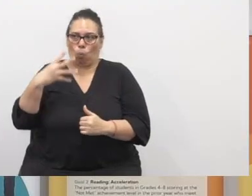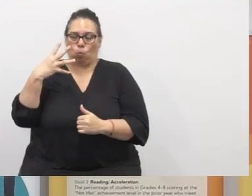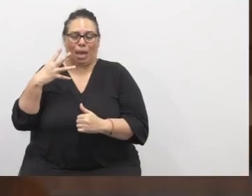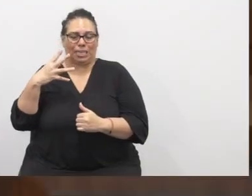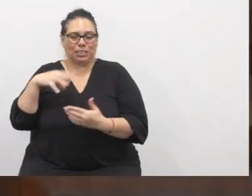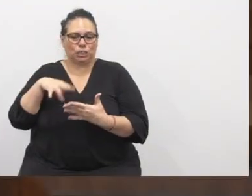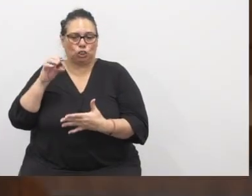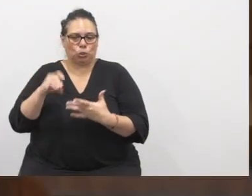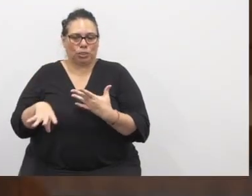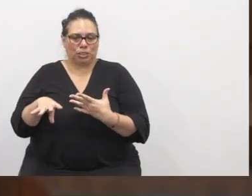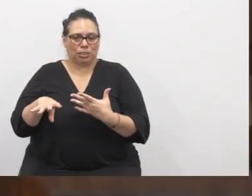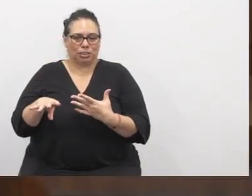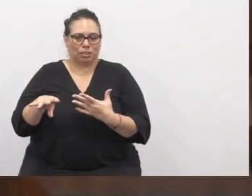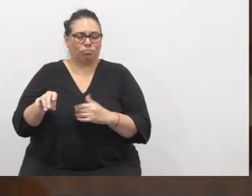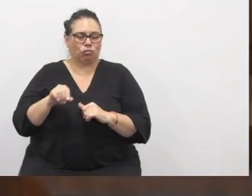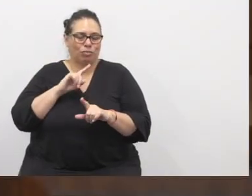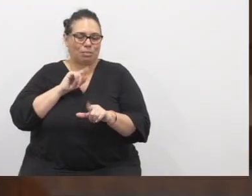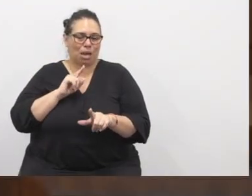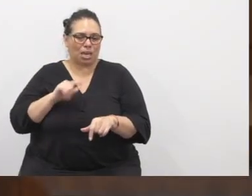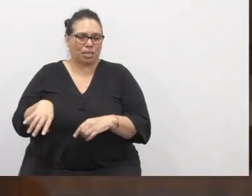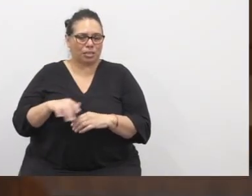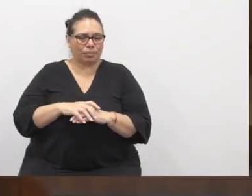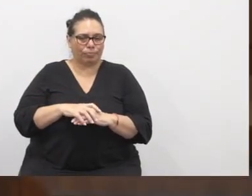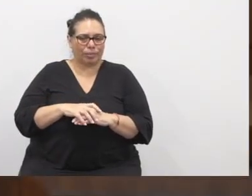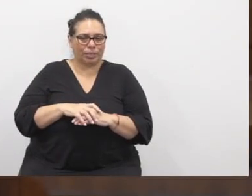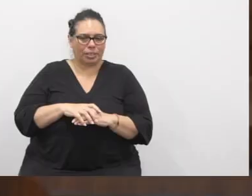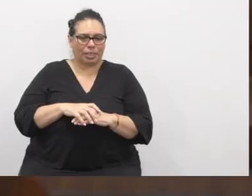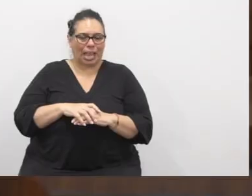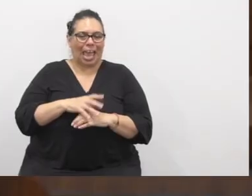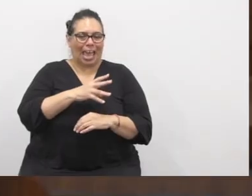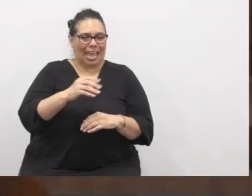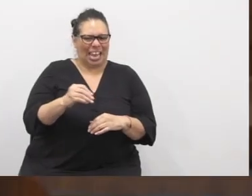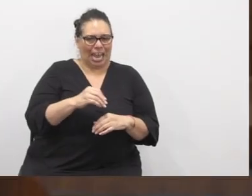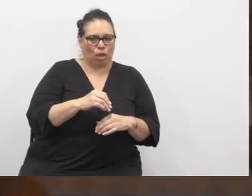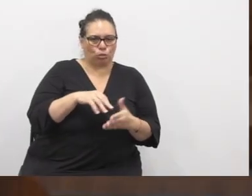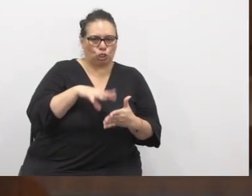or all other students of color, or students of color responding and white students are responding.